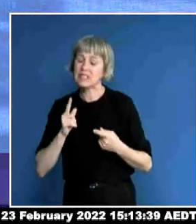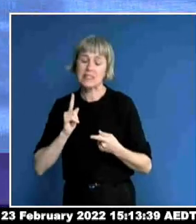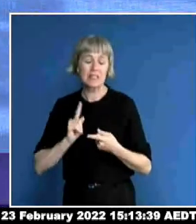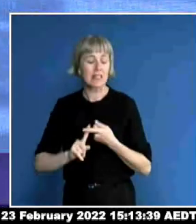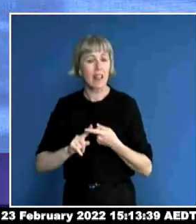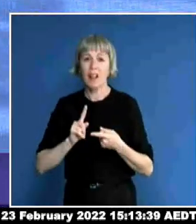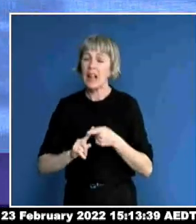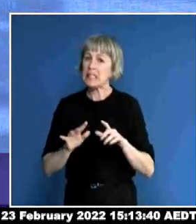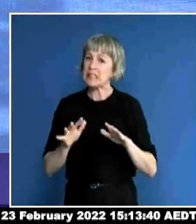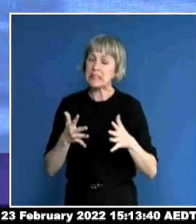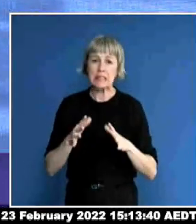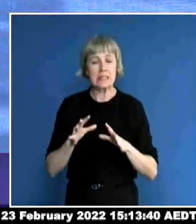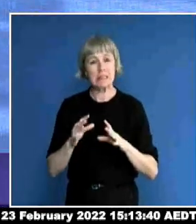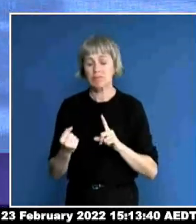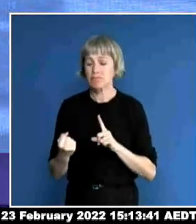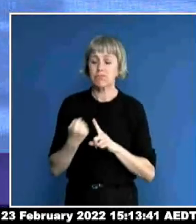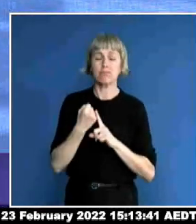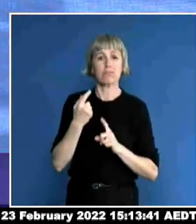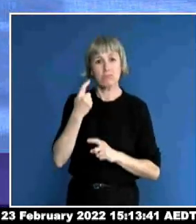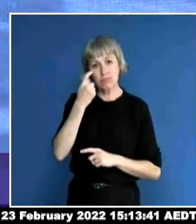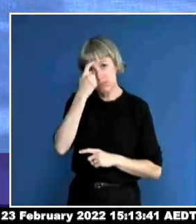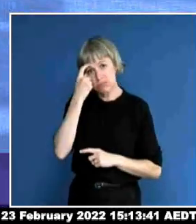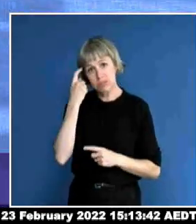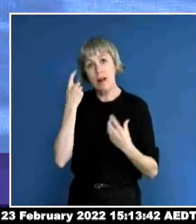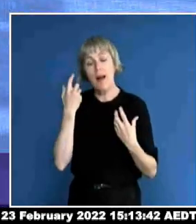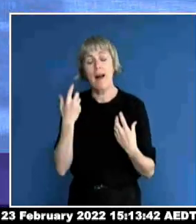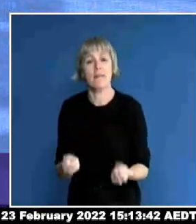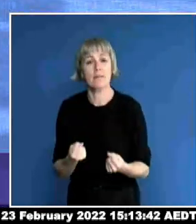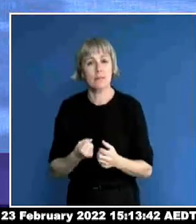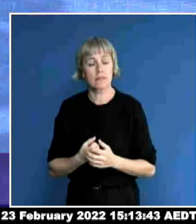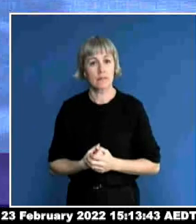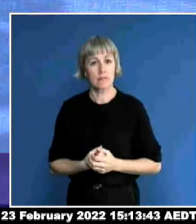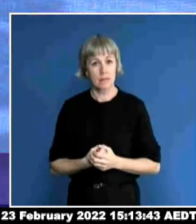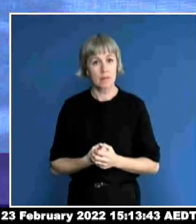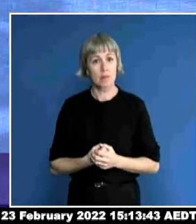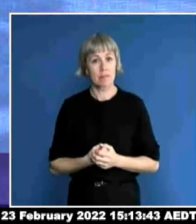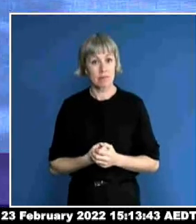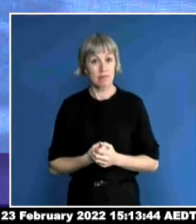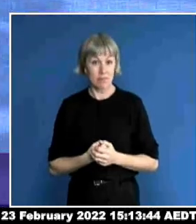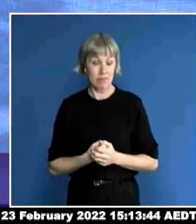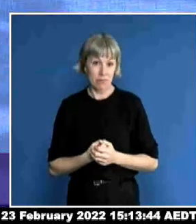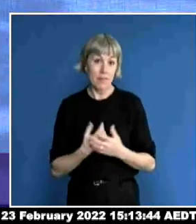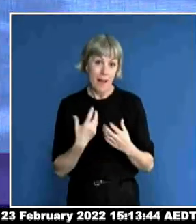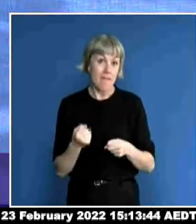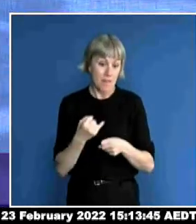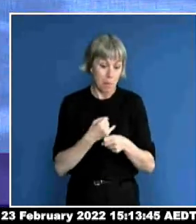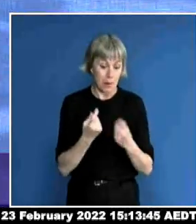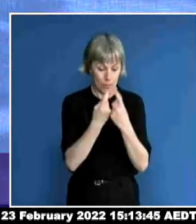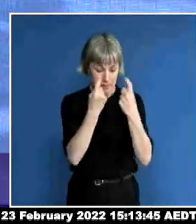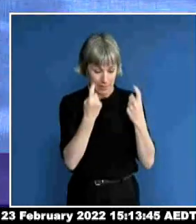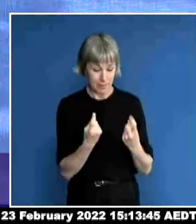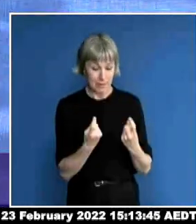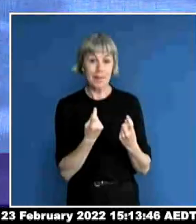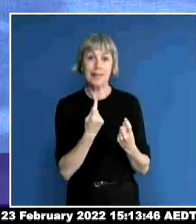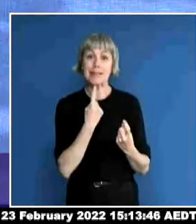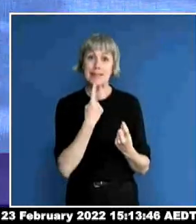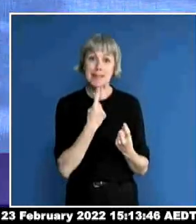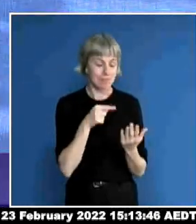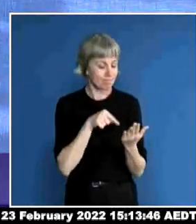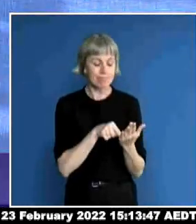You have been certified as unfit for work, and you feel triggered engaging with DES